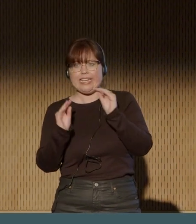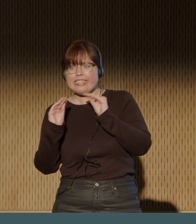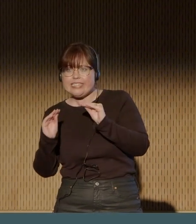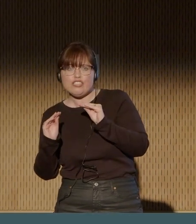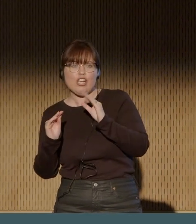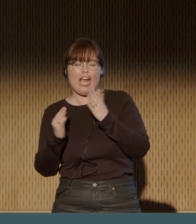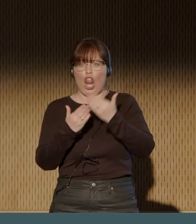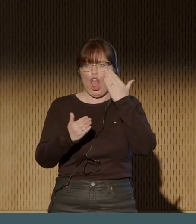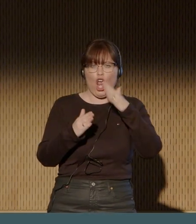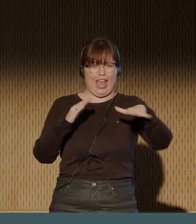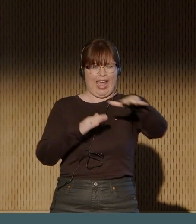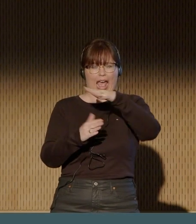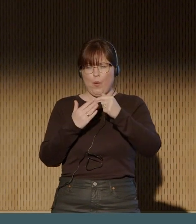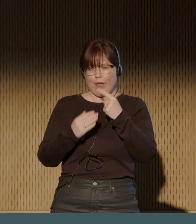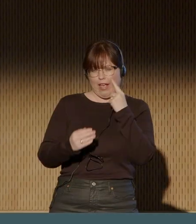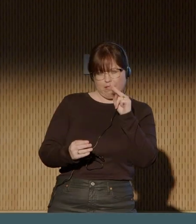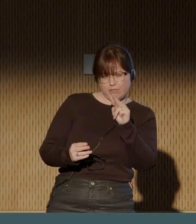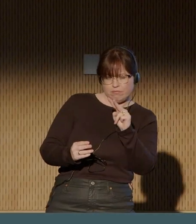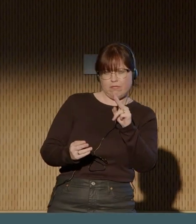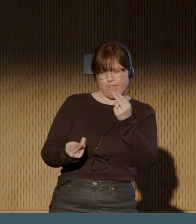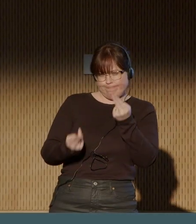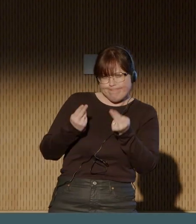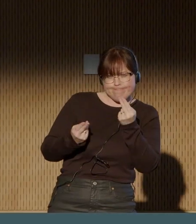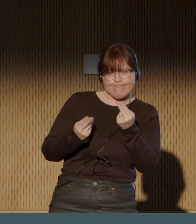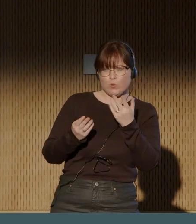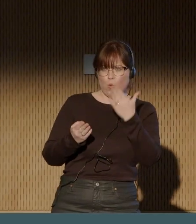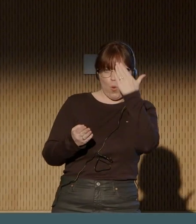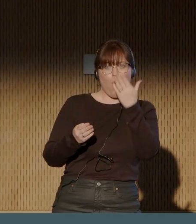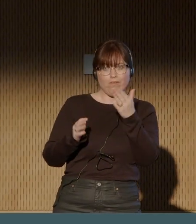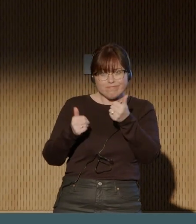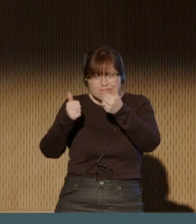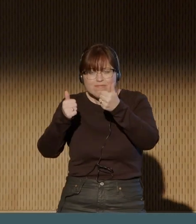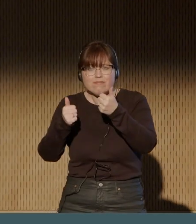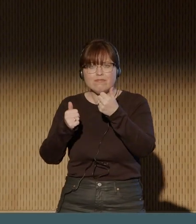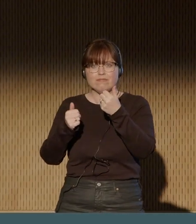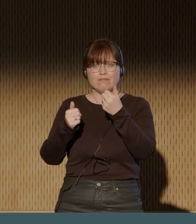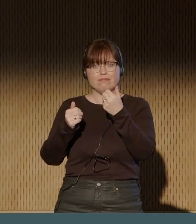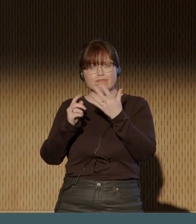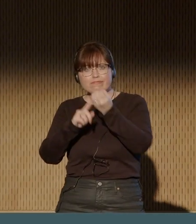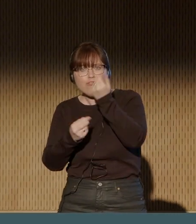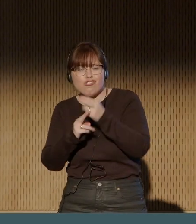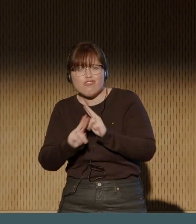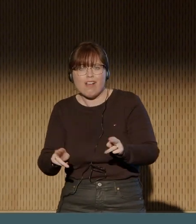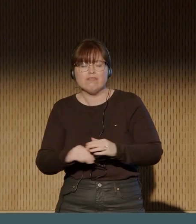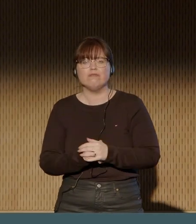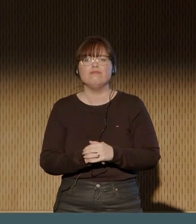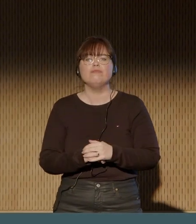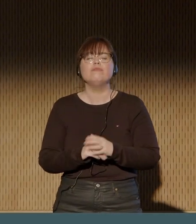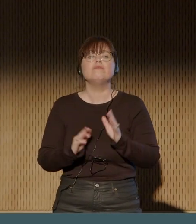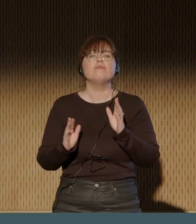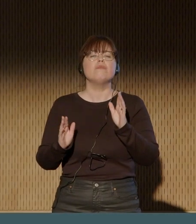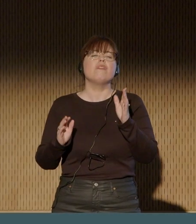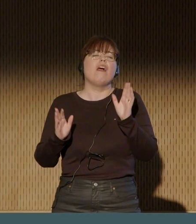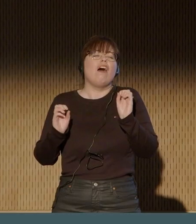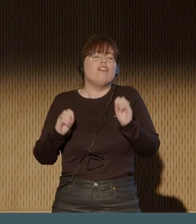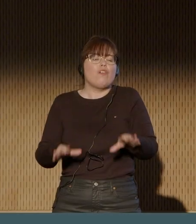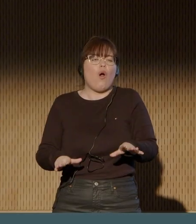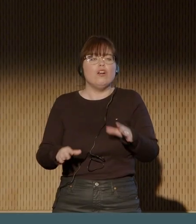the student engagement piece, because as we say, we don't want a framework—obviously we want a UDL